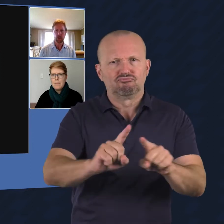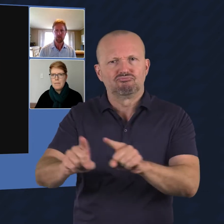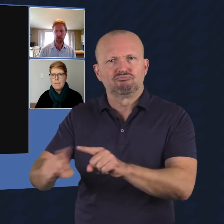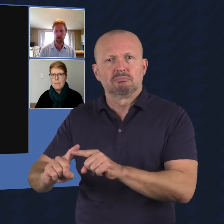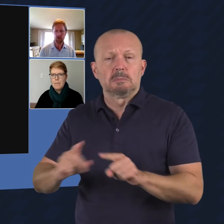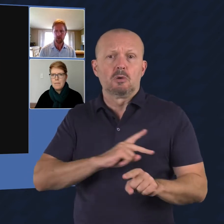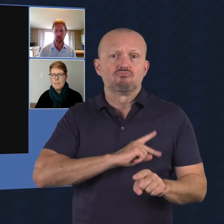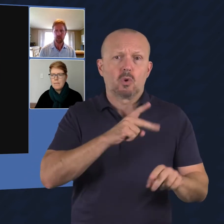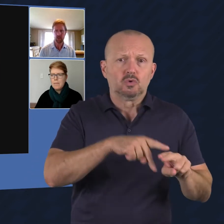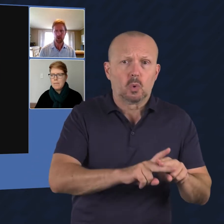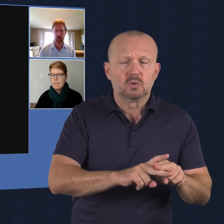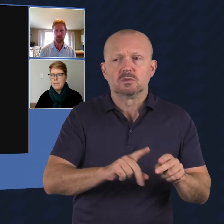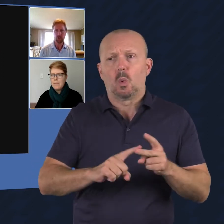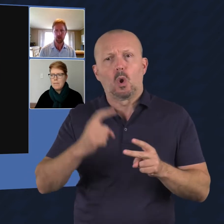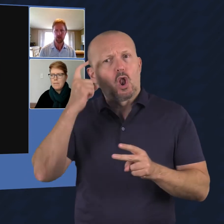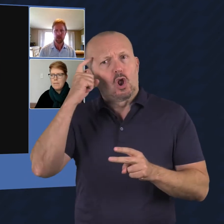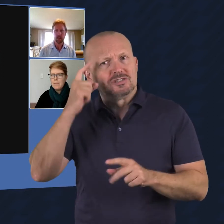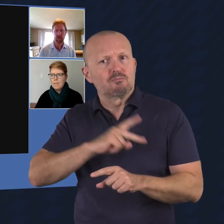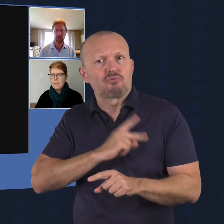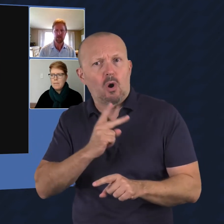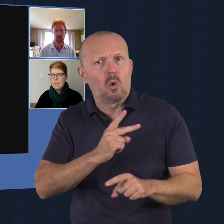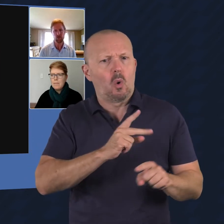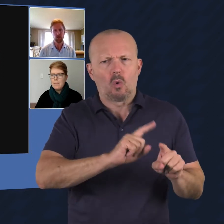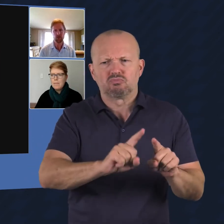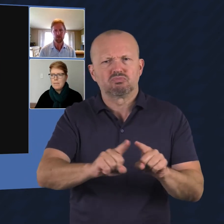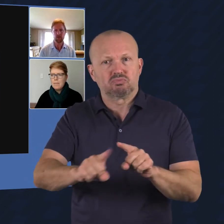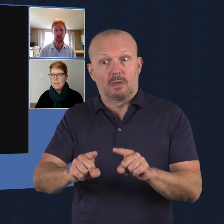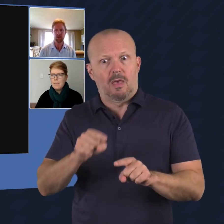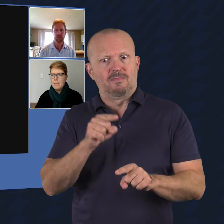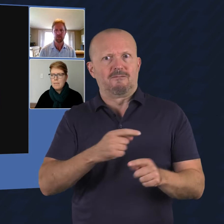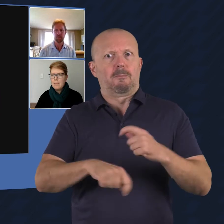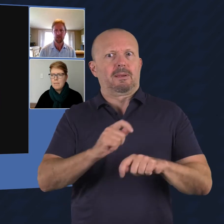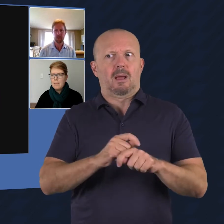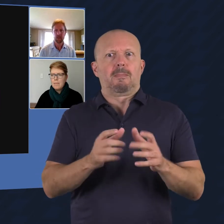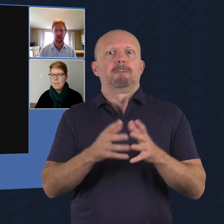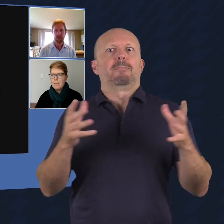Pro Tools, and Logic Pro, have become central to music production.